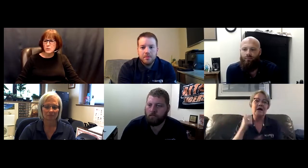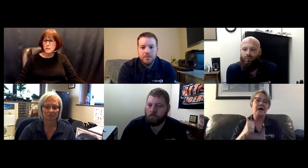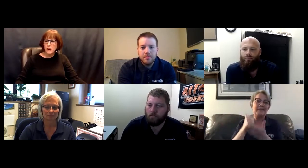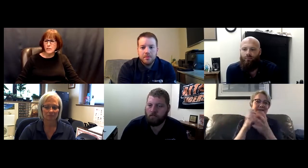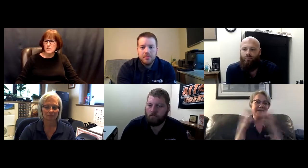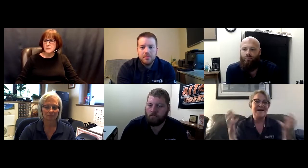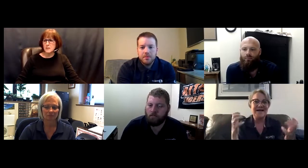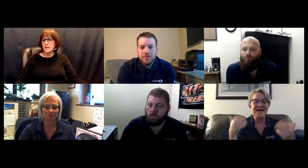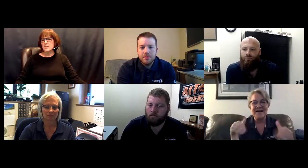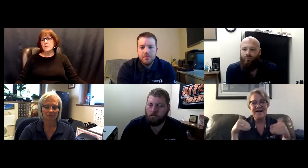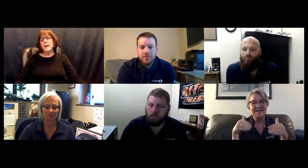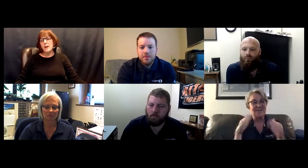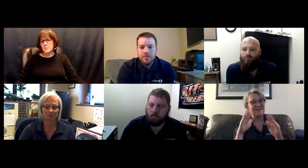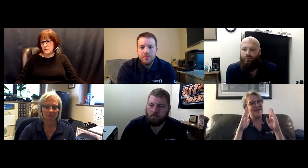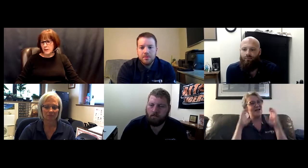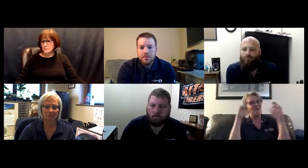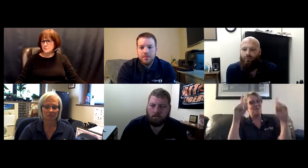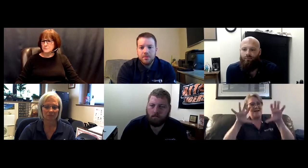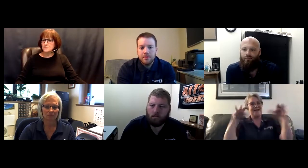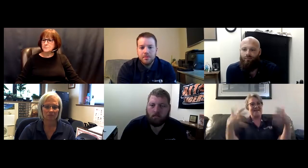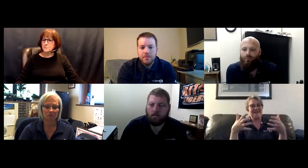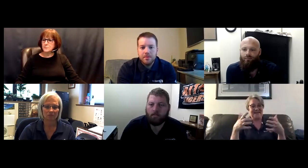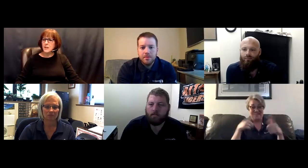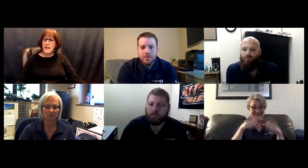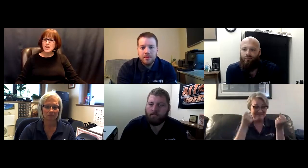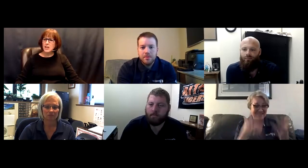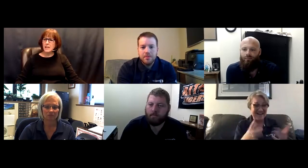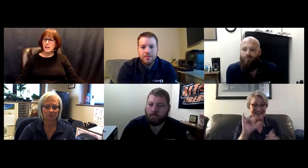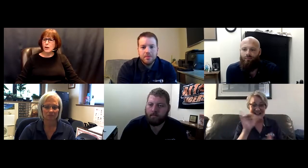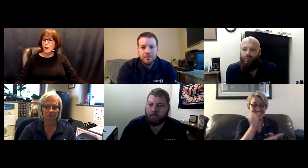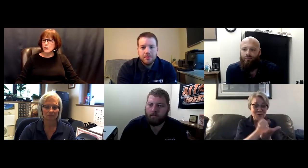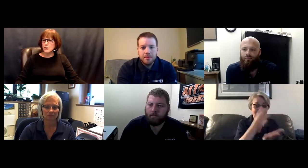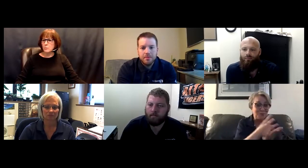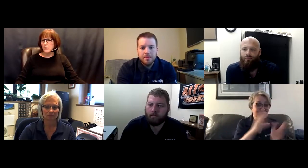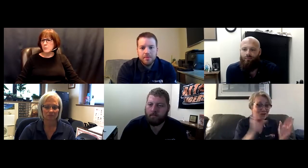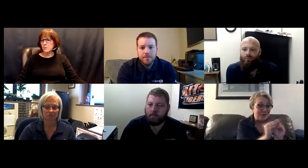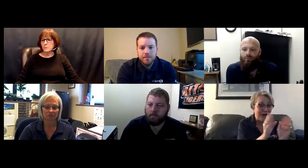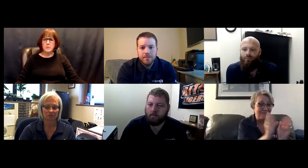conference" so that helps a lot. Educating a large group of people. People